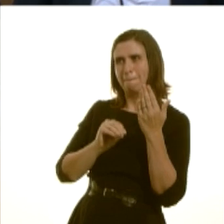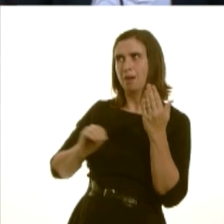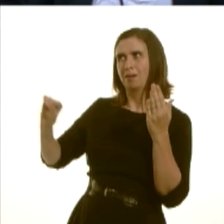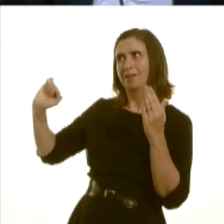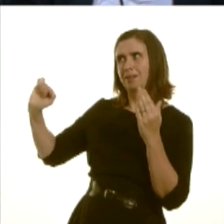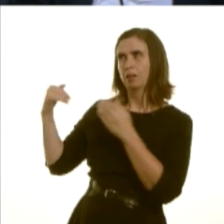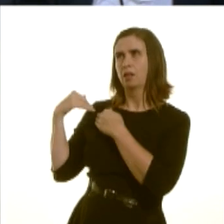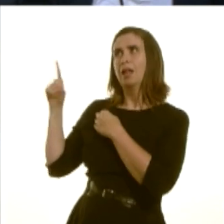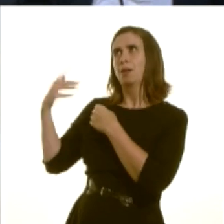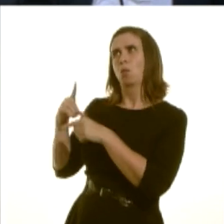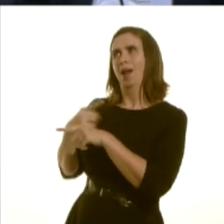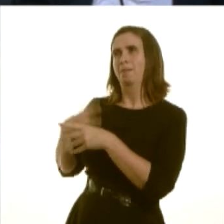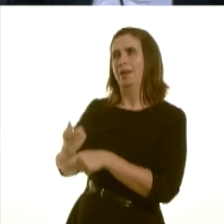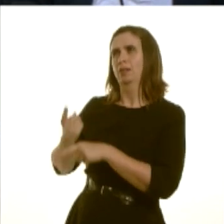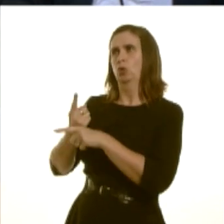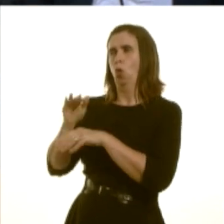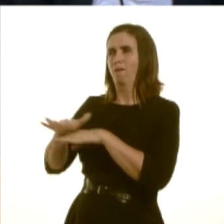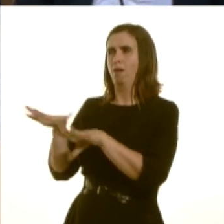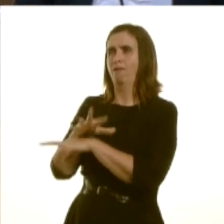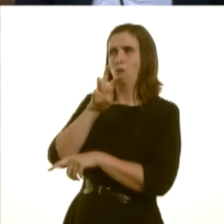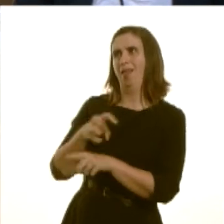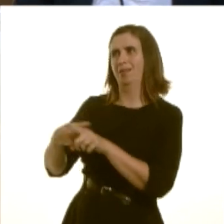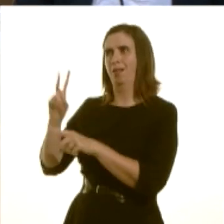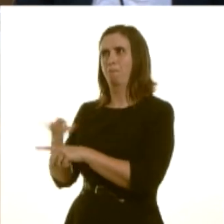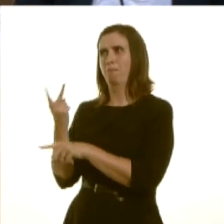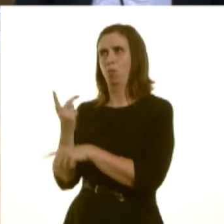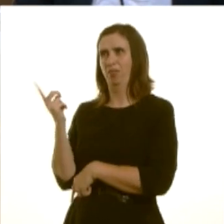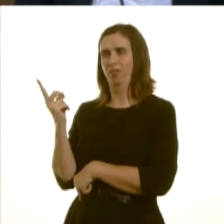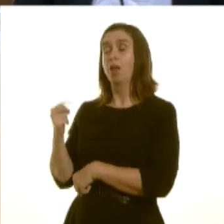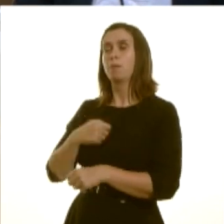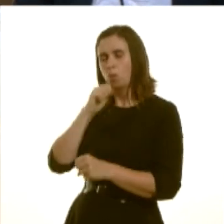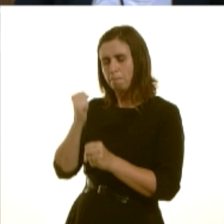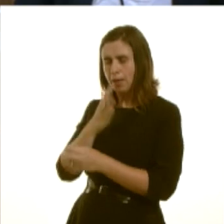and Wales basis. However, we are ensuring that the Welsh voice is heard, and it will